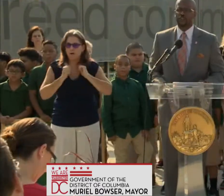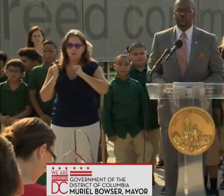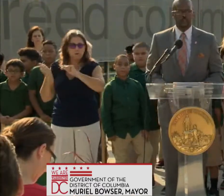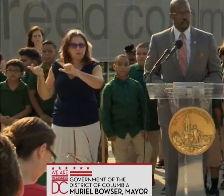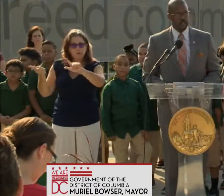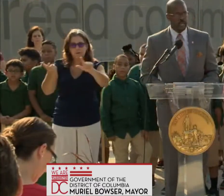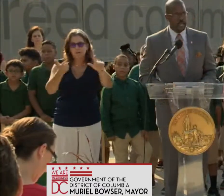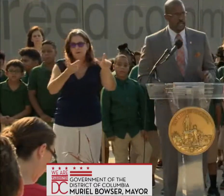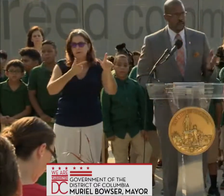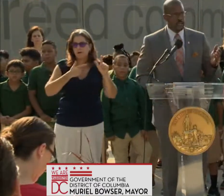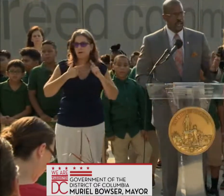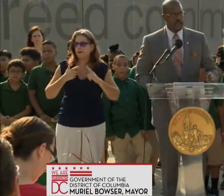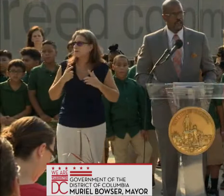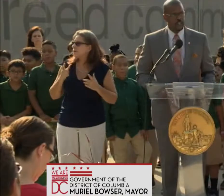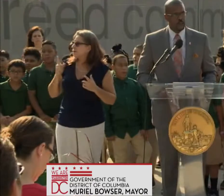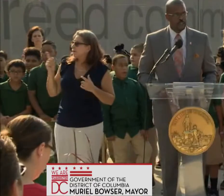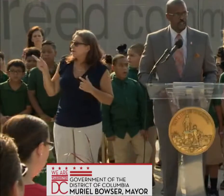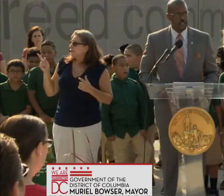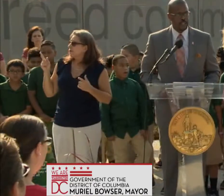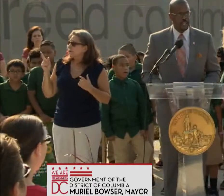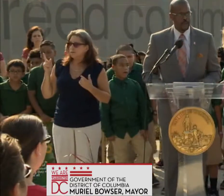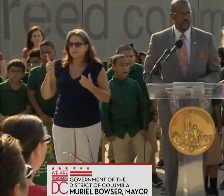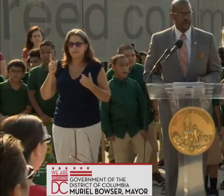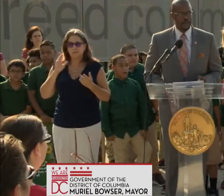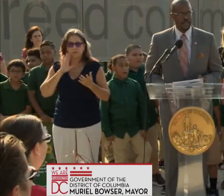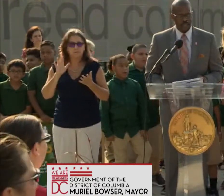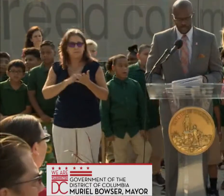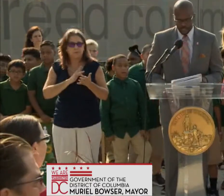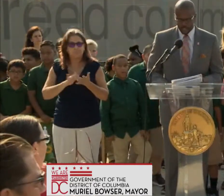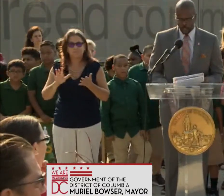students and with that I'd love to have director Gillis come on up and share a